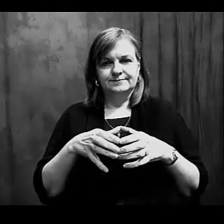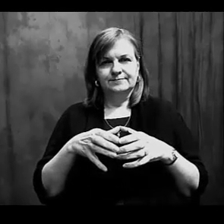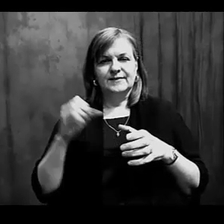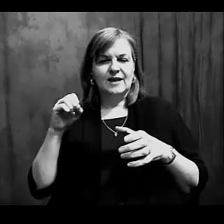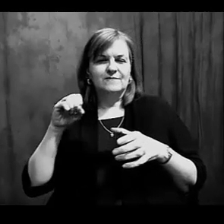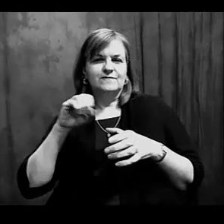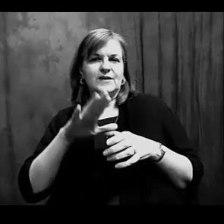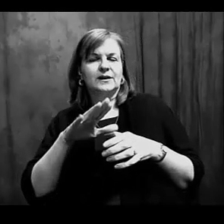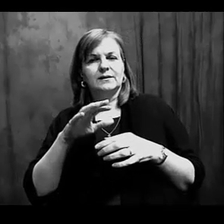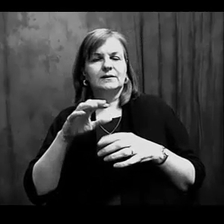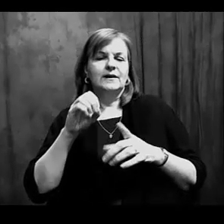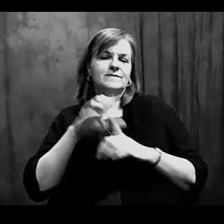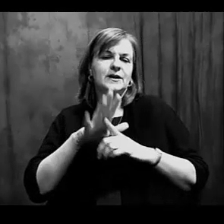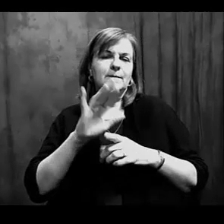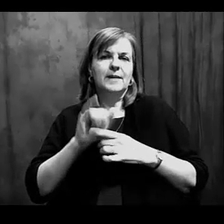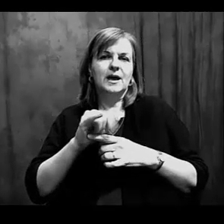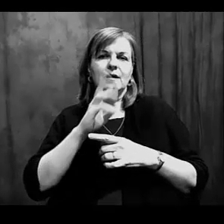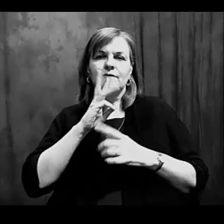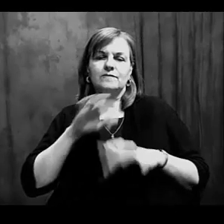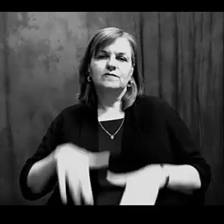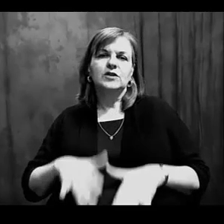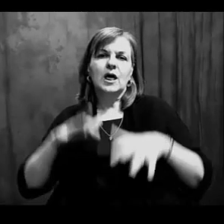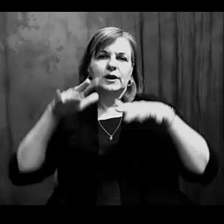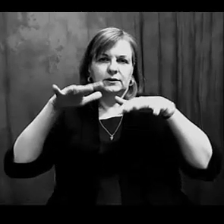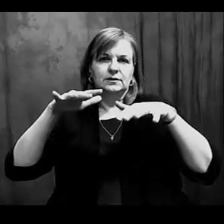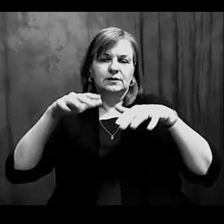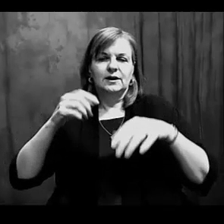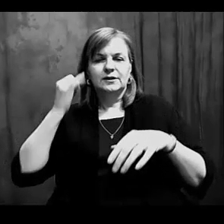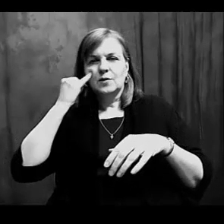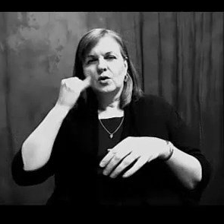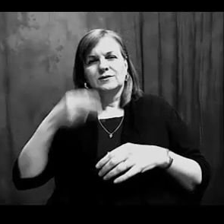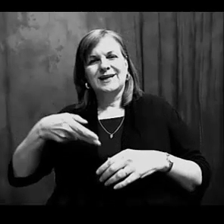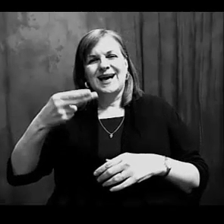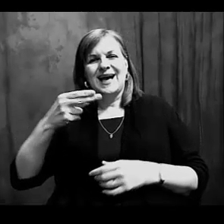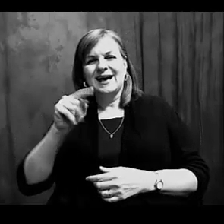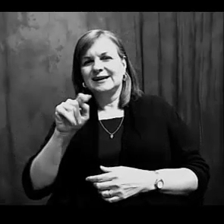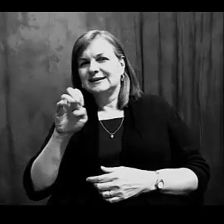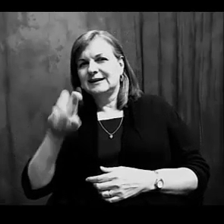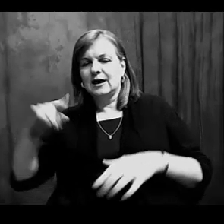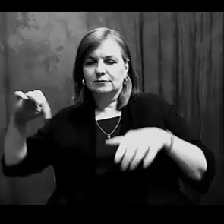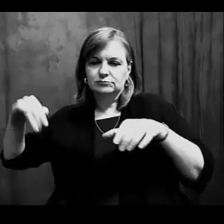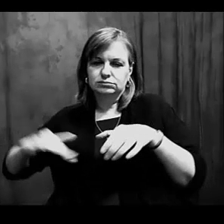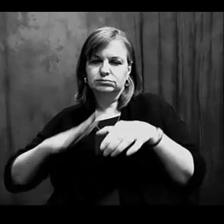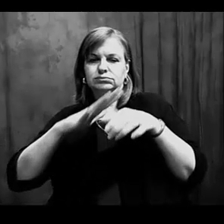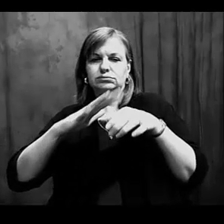affected by a flooding so say we get hide tides and it takes out